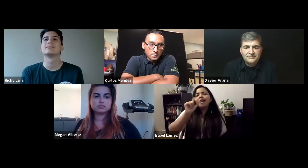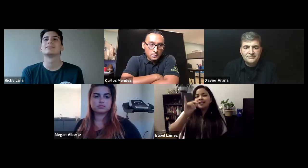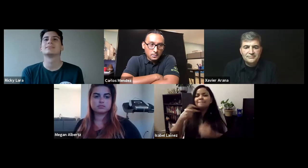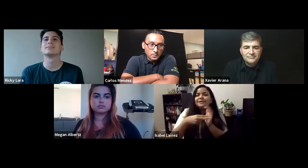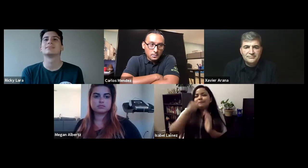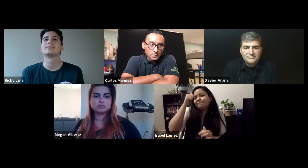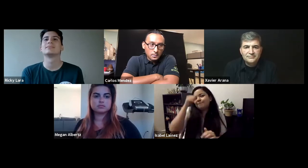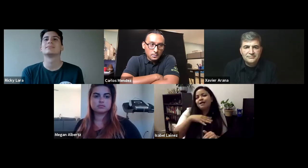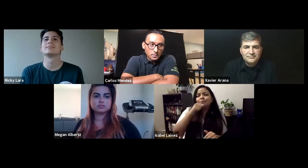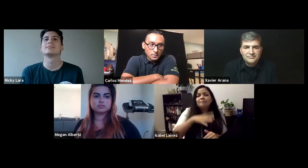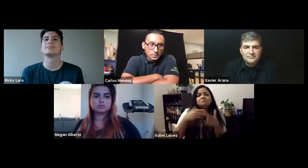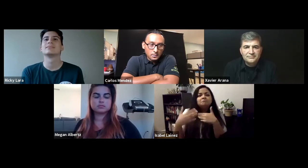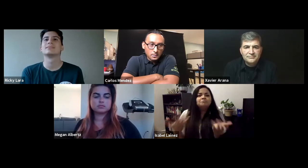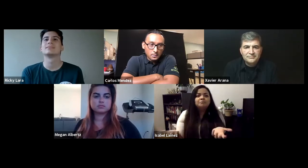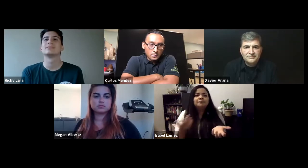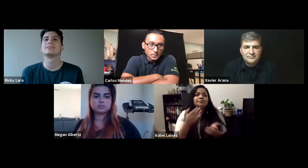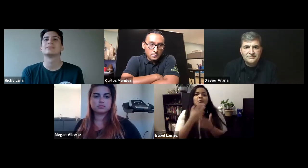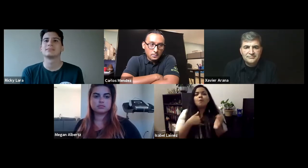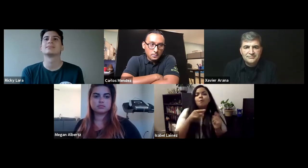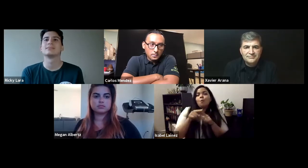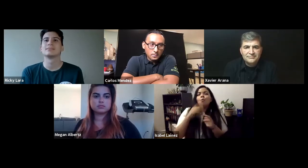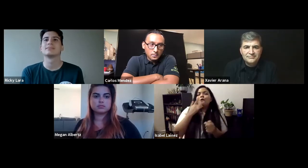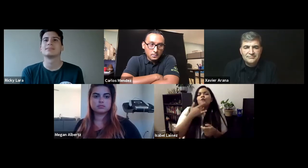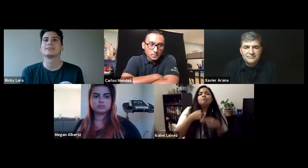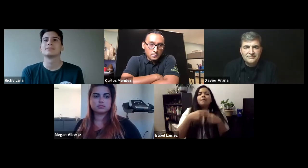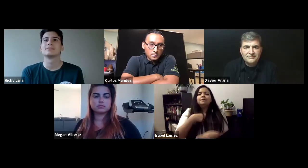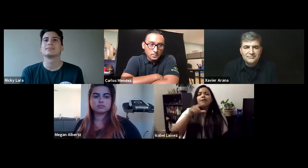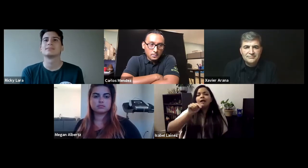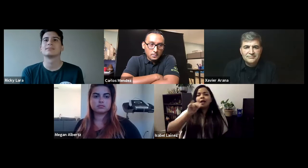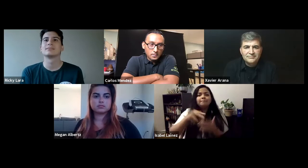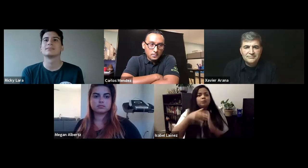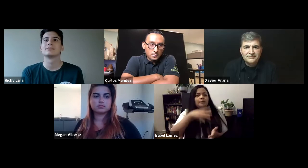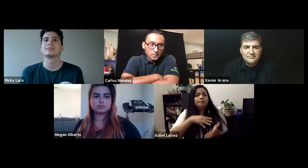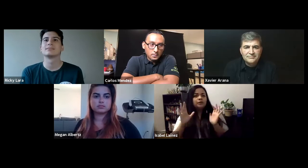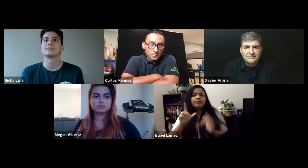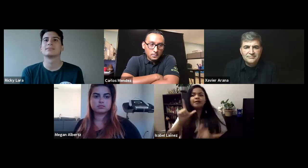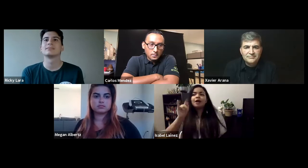and I'm, like, Ok, I'm Latina. I'm actually used to saying Latina or Latino,